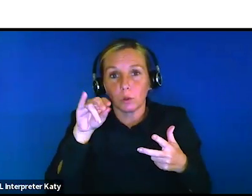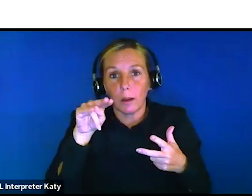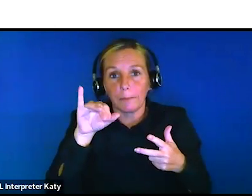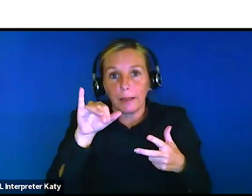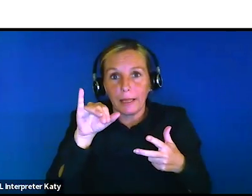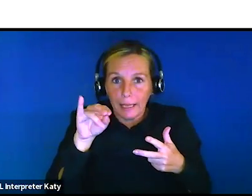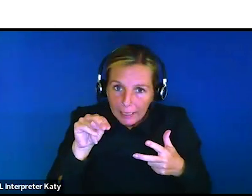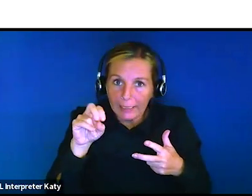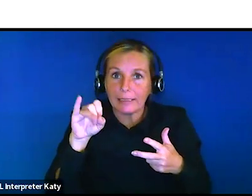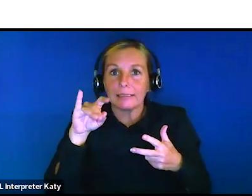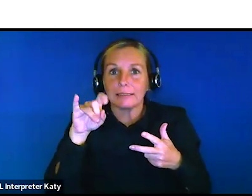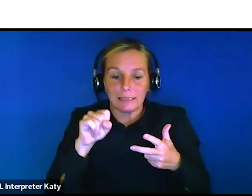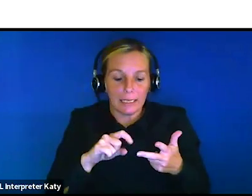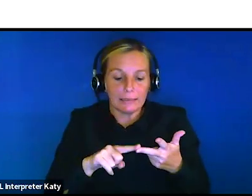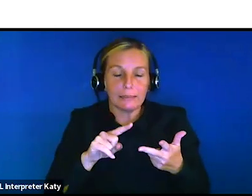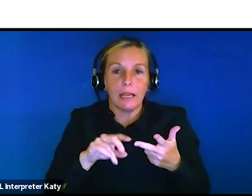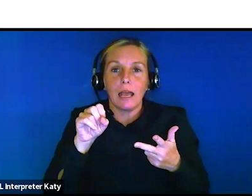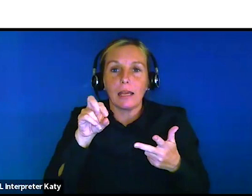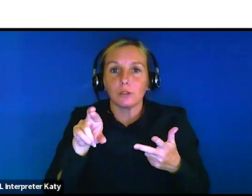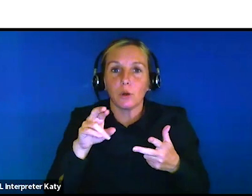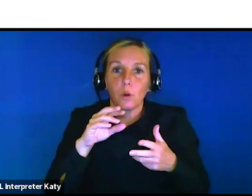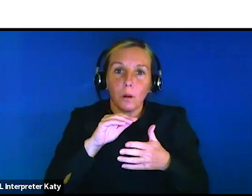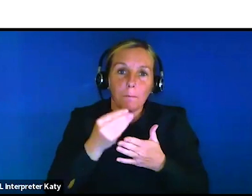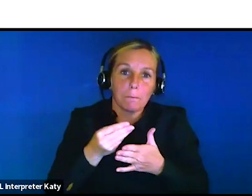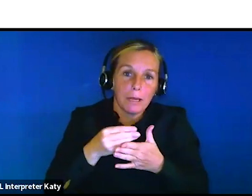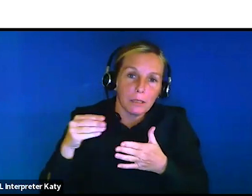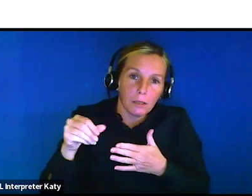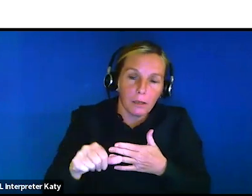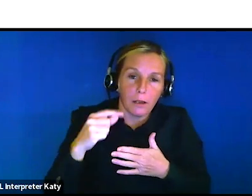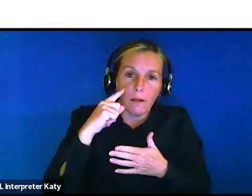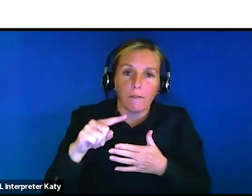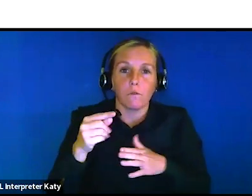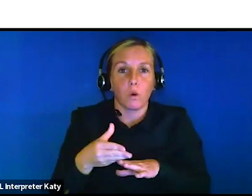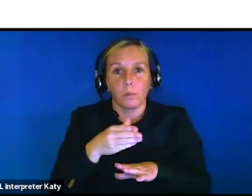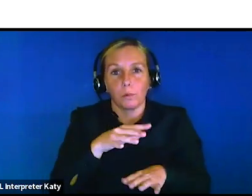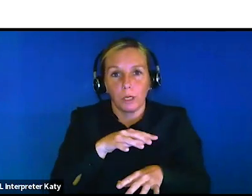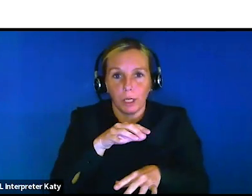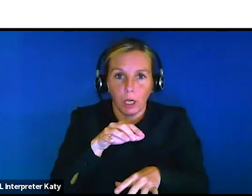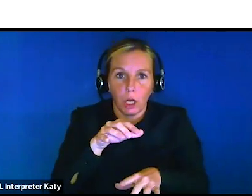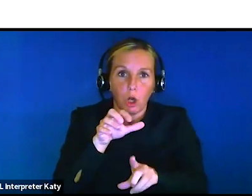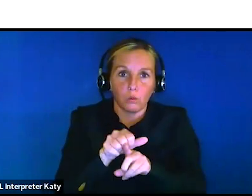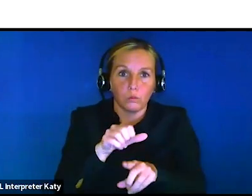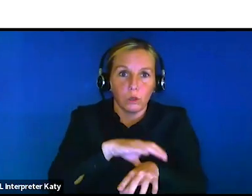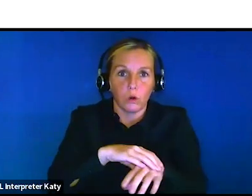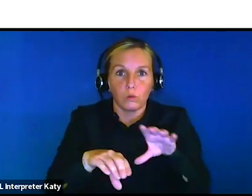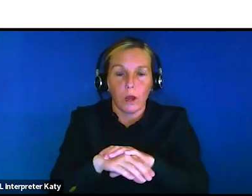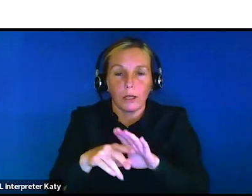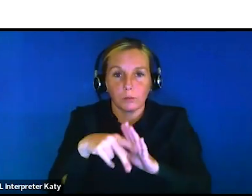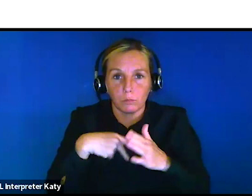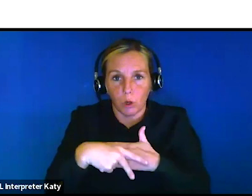SOR dollars are supporting mobile crisis teams, and pre-arrest programs. I agree with Brian